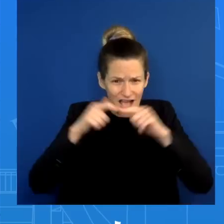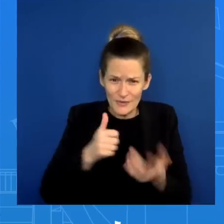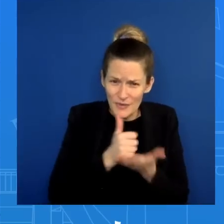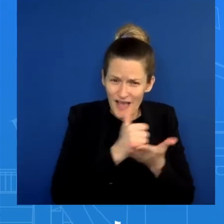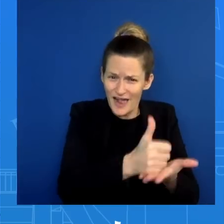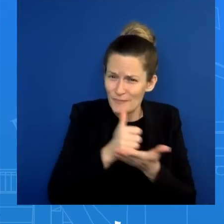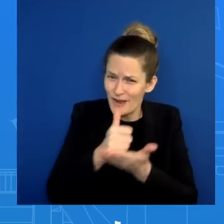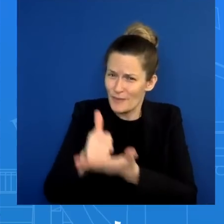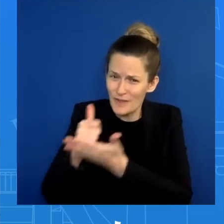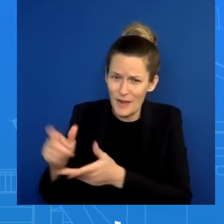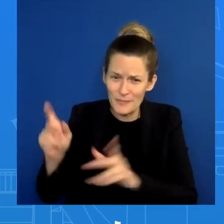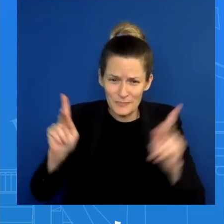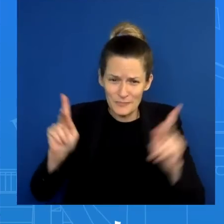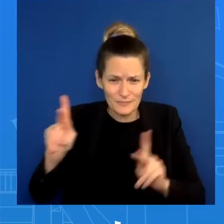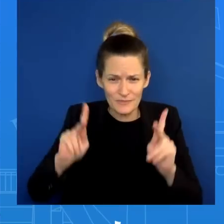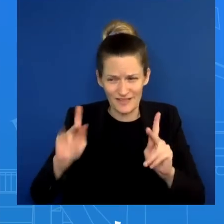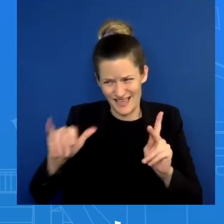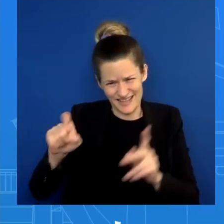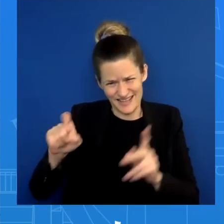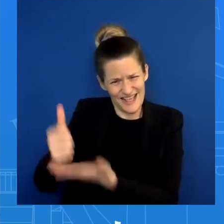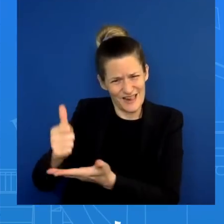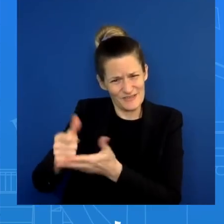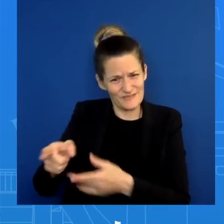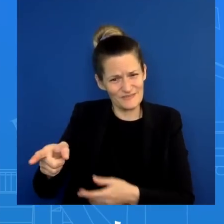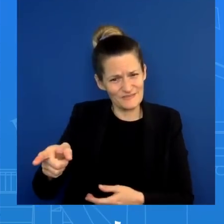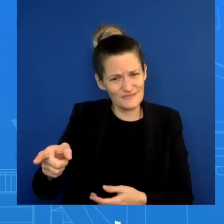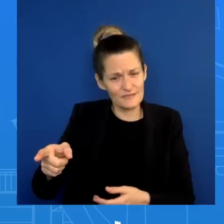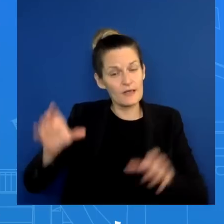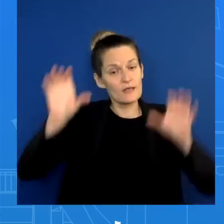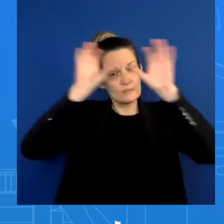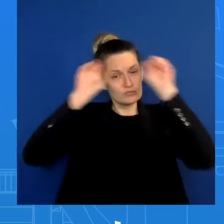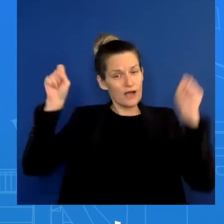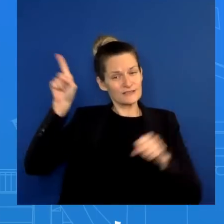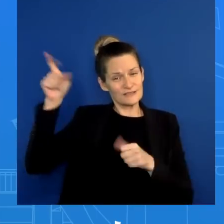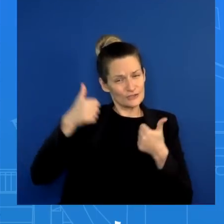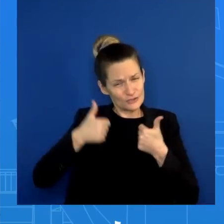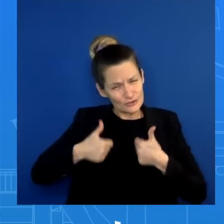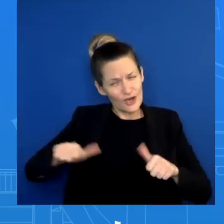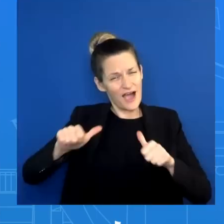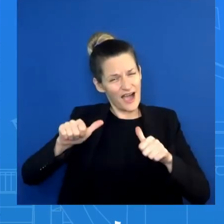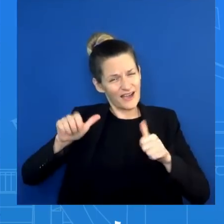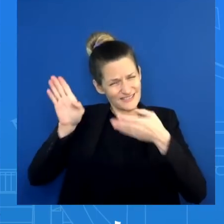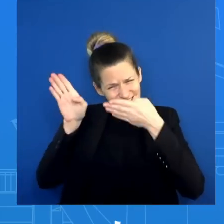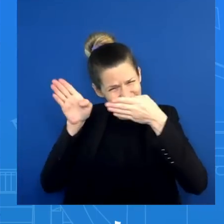It doesn't give a penny to anybody making more than 120. Let me finish. More than 125,000.